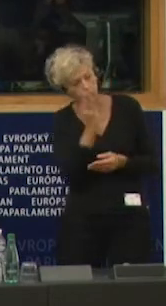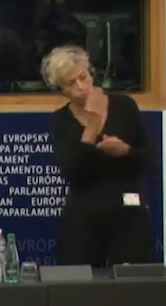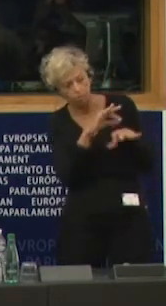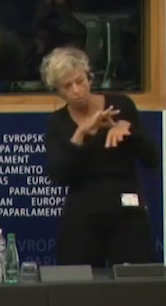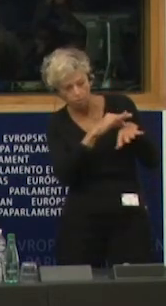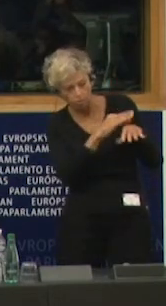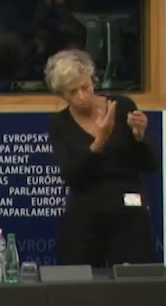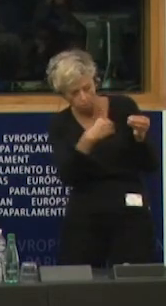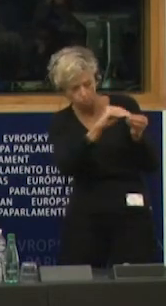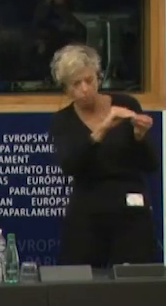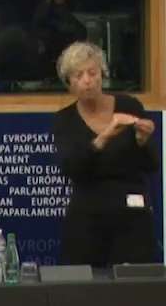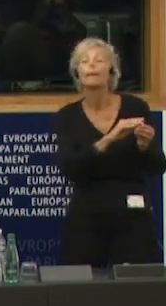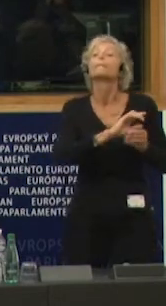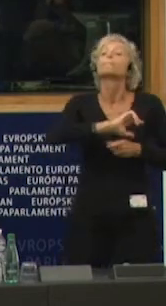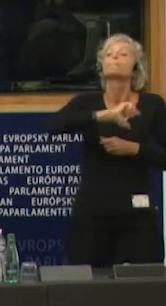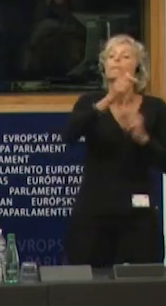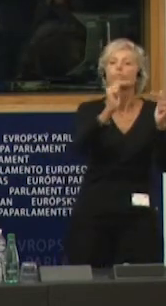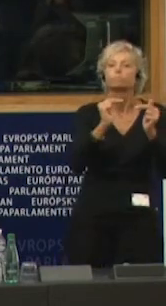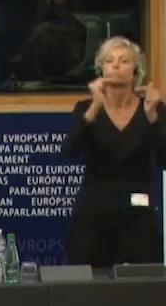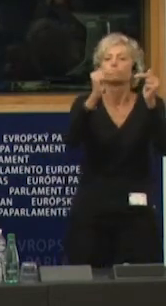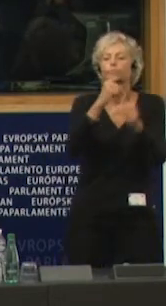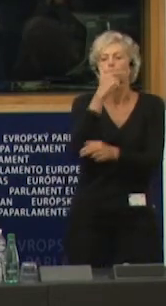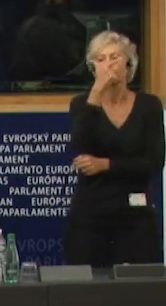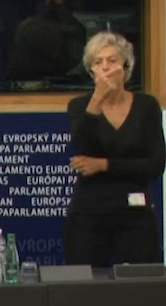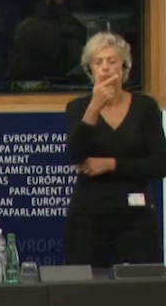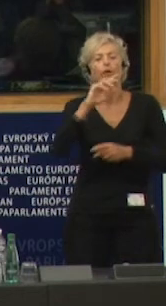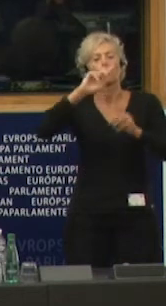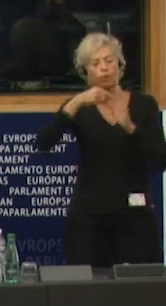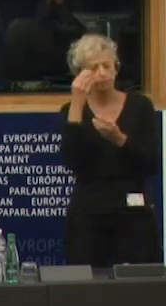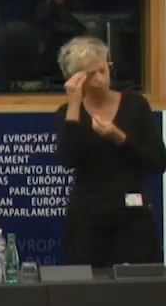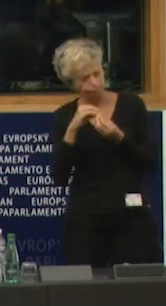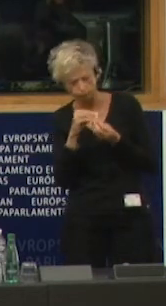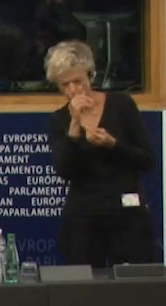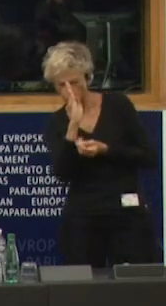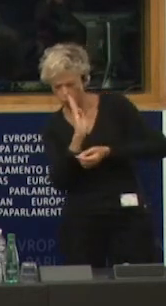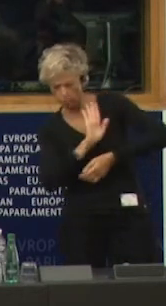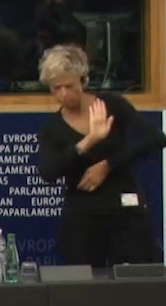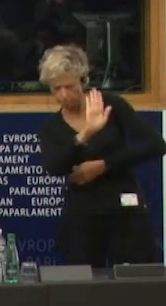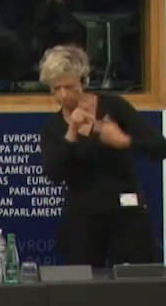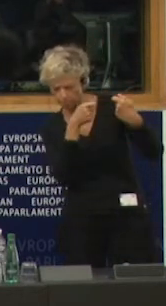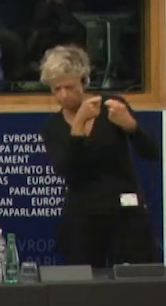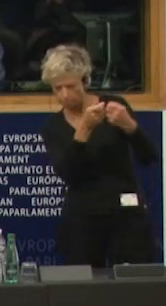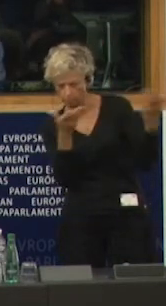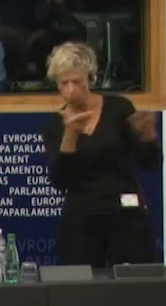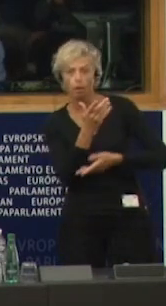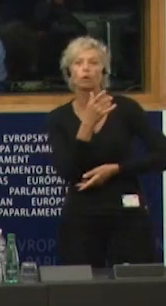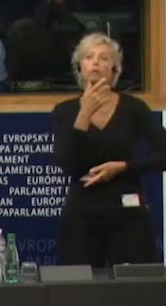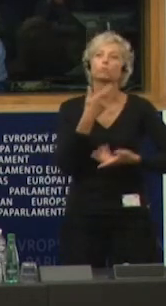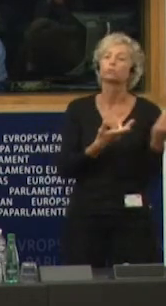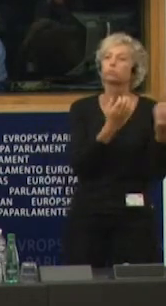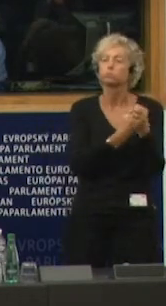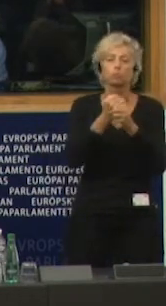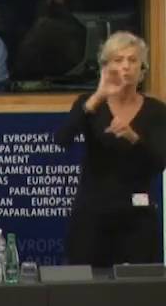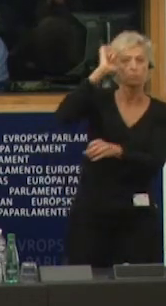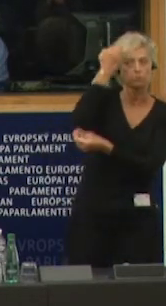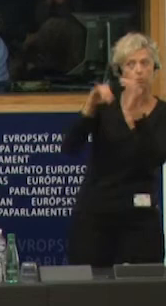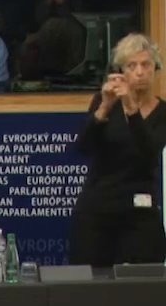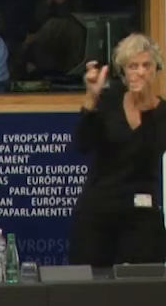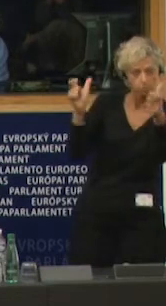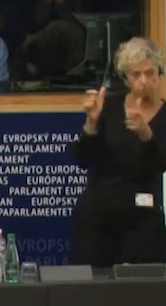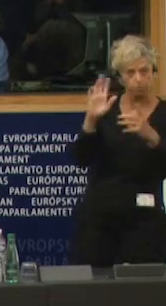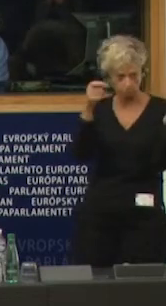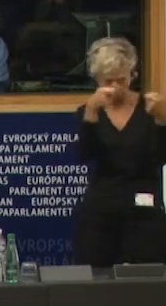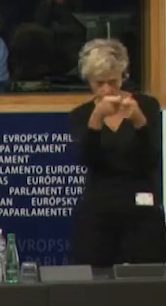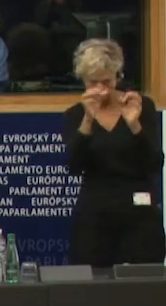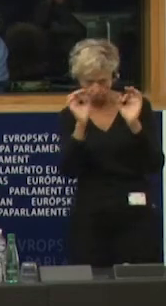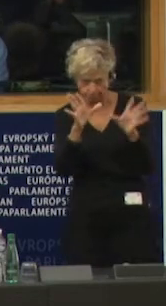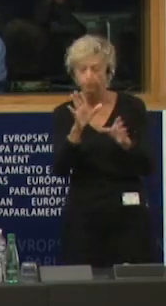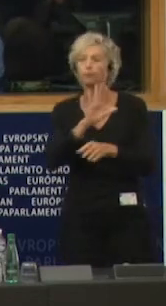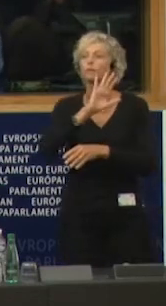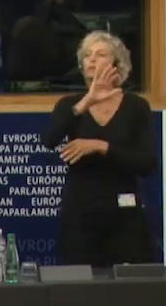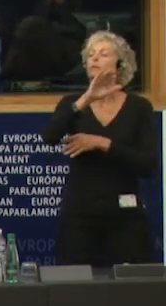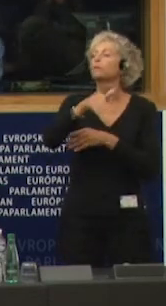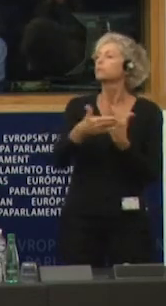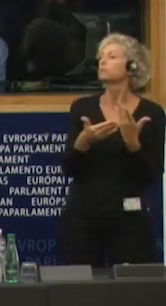We have 8000 students still going through it. It is accompanied by a monitoring scheme which provides excellent data.